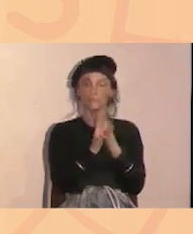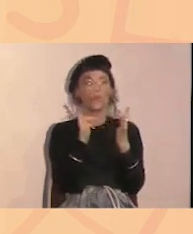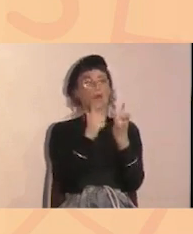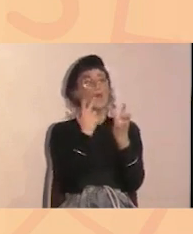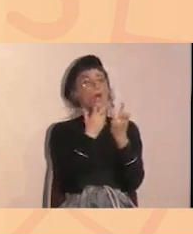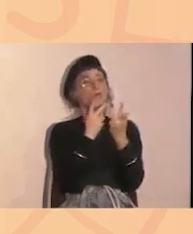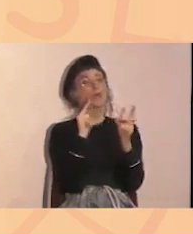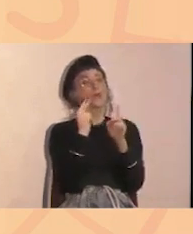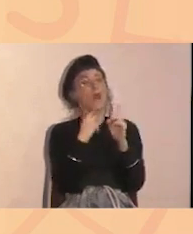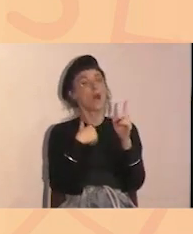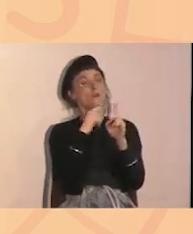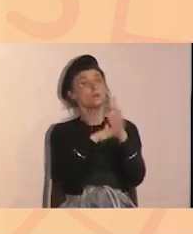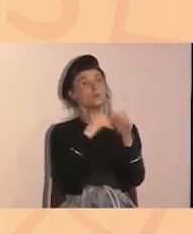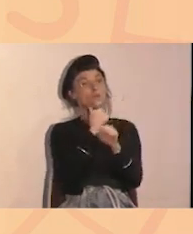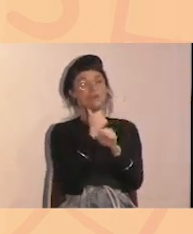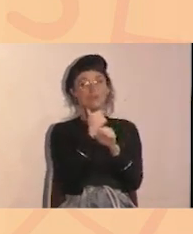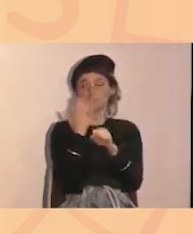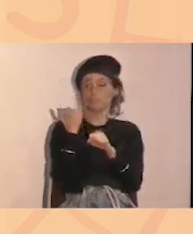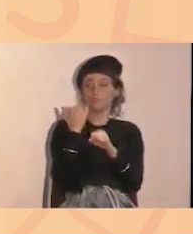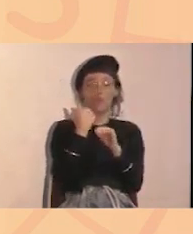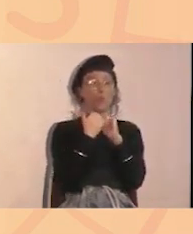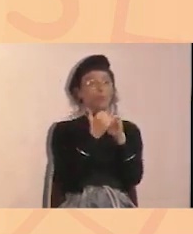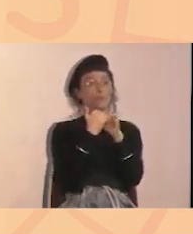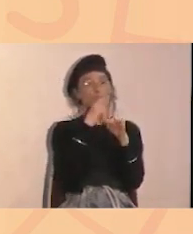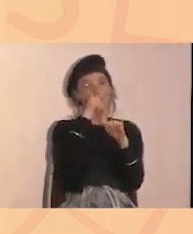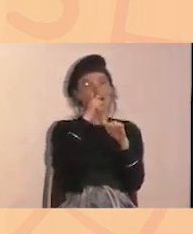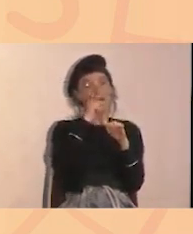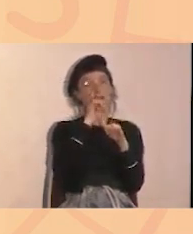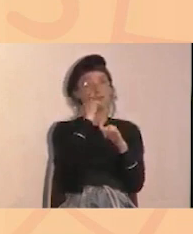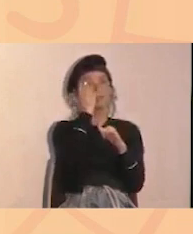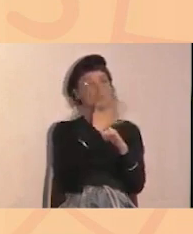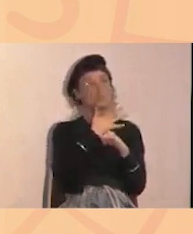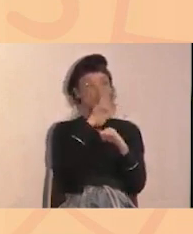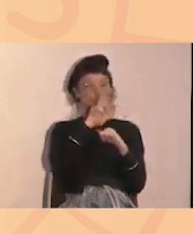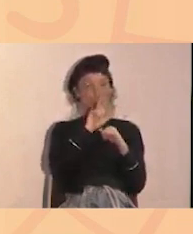is working with young Aboriginal curators. For me, and I think we picked up on this before,